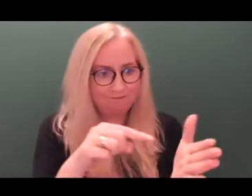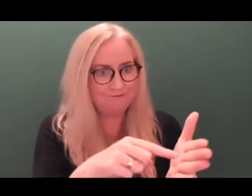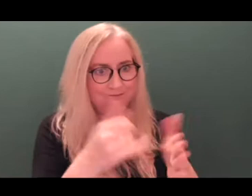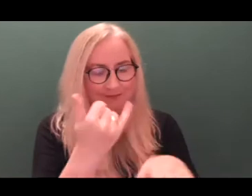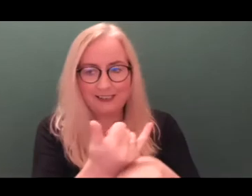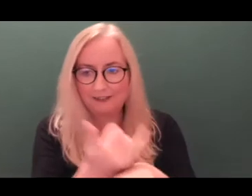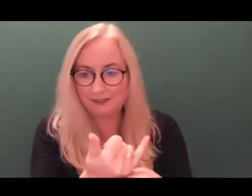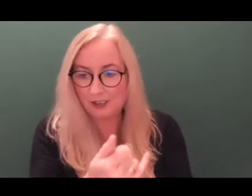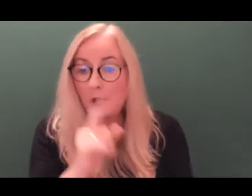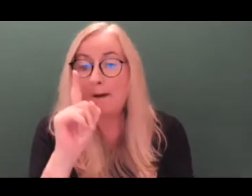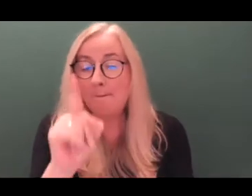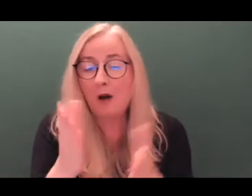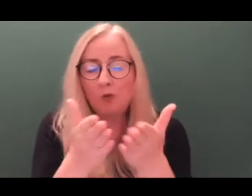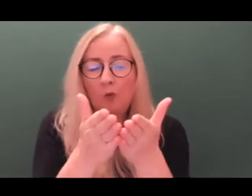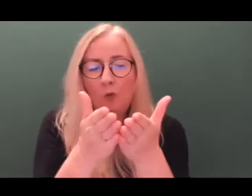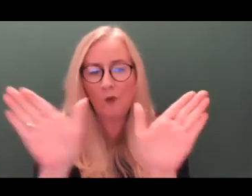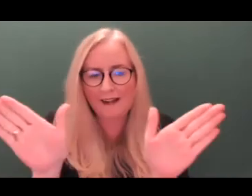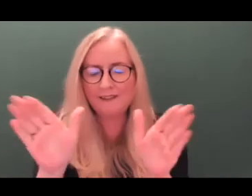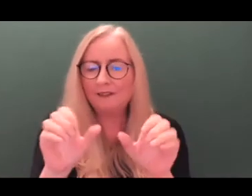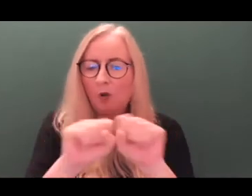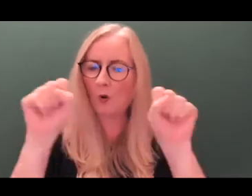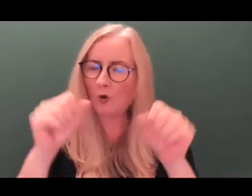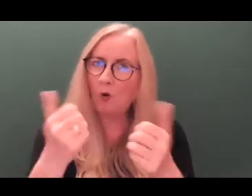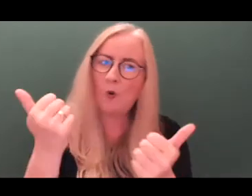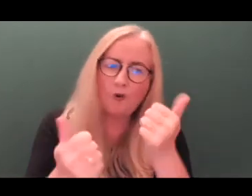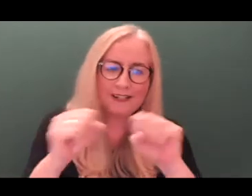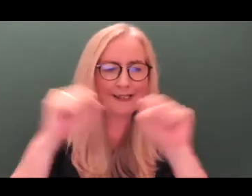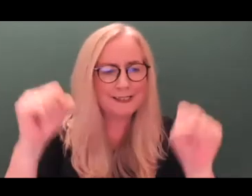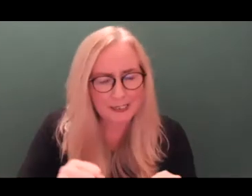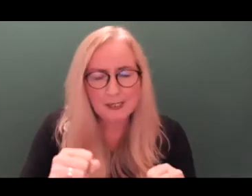But in the wider courts, the biggest impact will be seen within the Circuit Court,